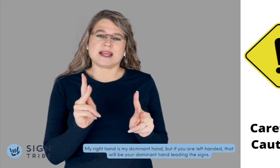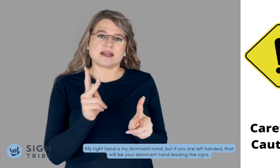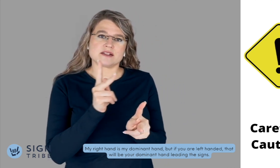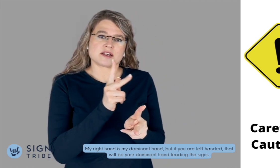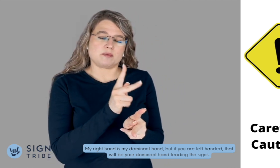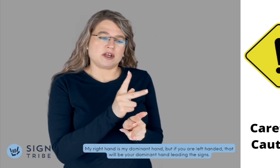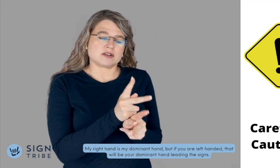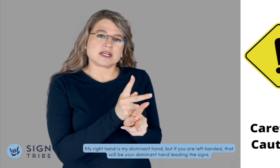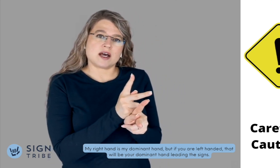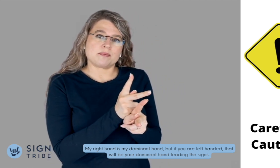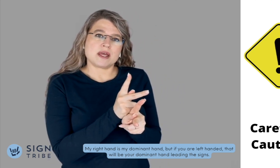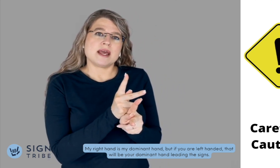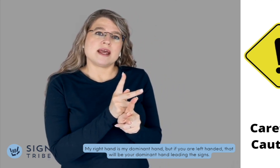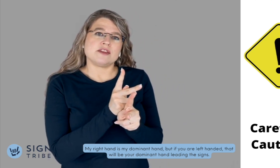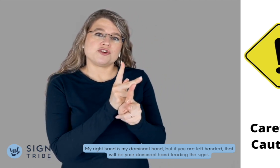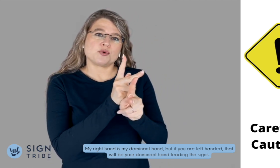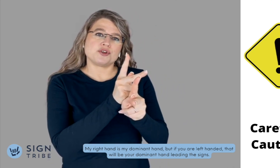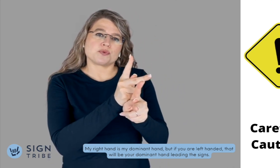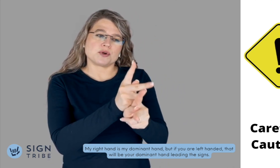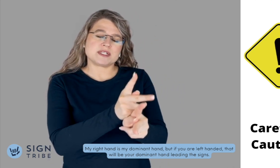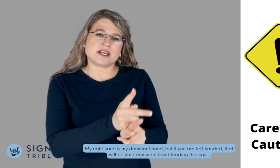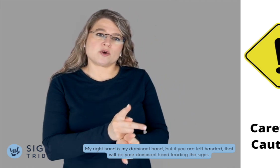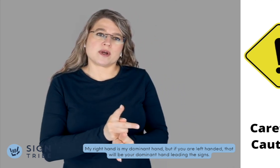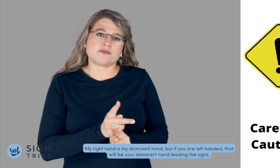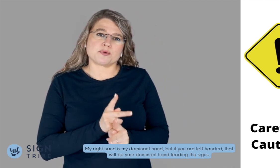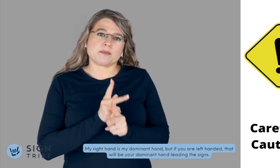hand is going to be on top and then you're going to rotate away from your